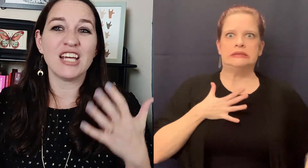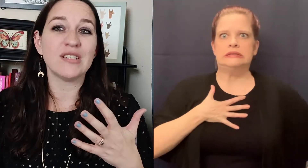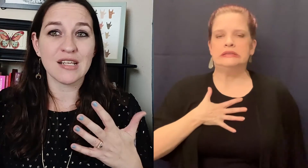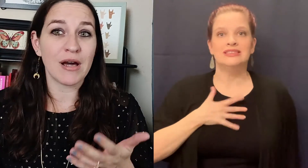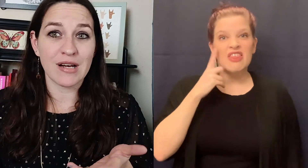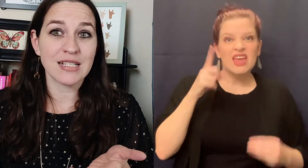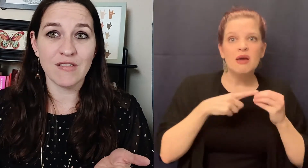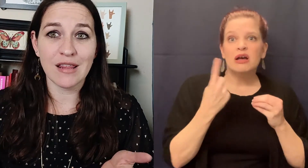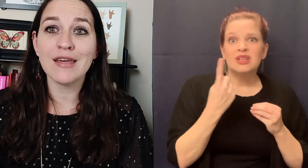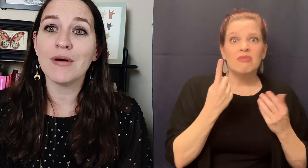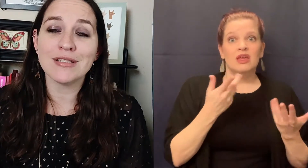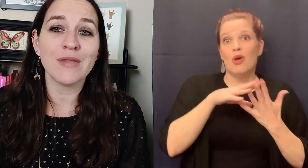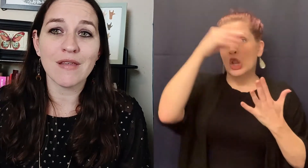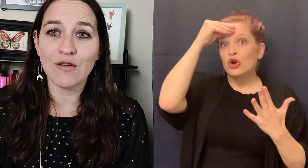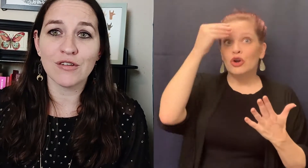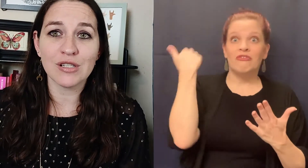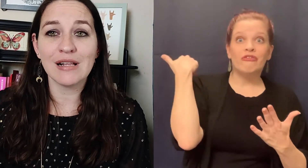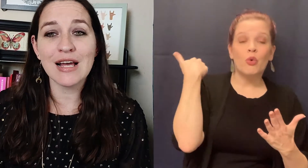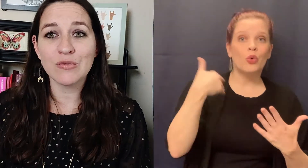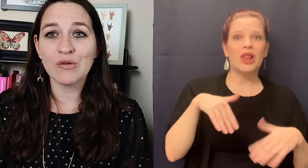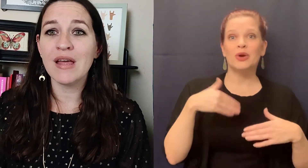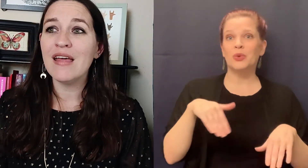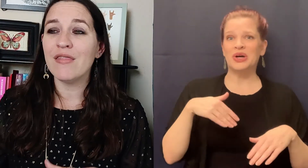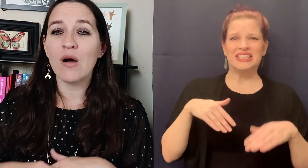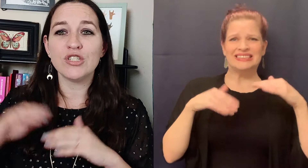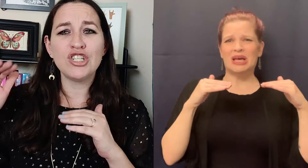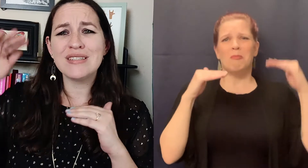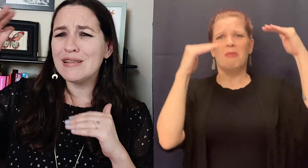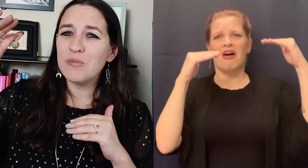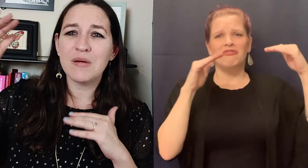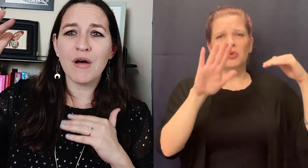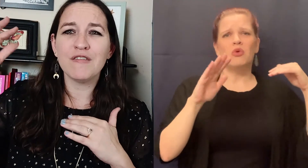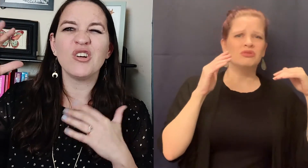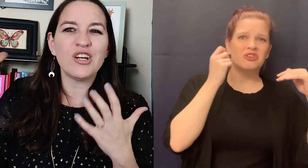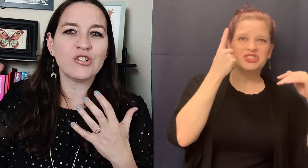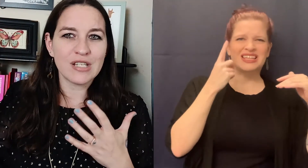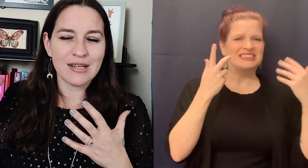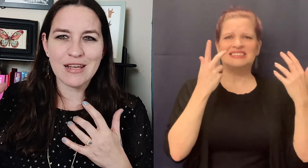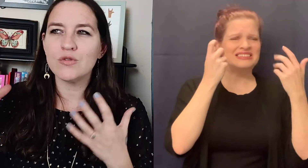anxious about an activity. Think about something that you've learned in a classroom that was just a little bit above your understanding.